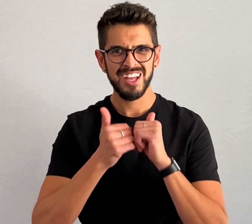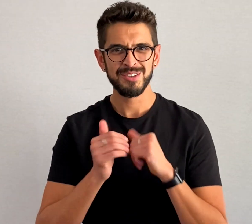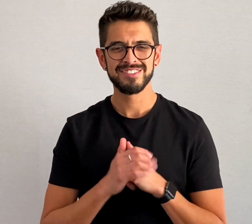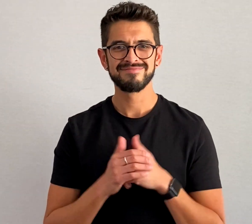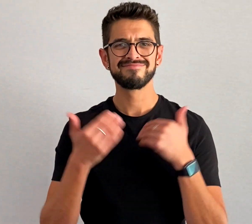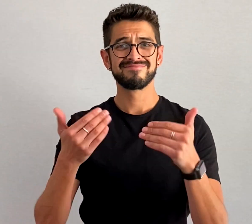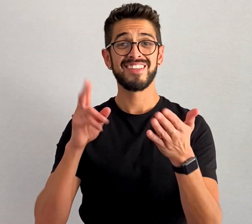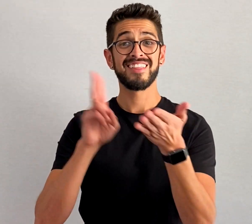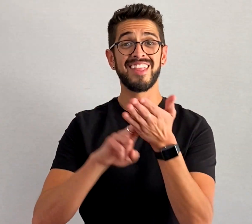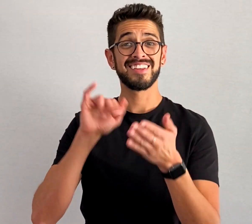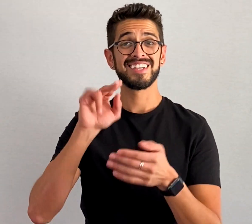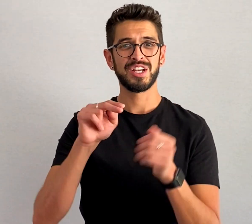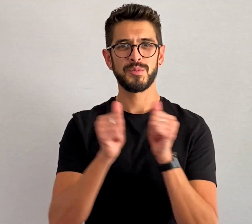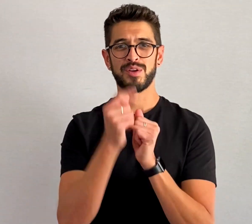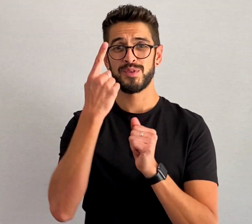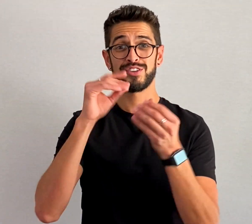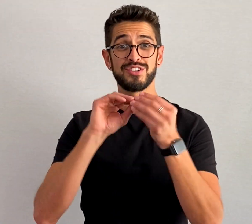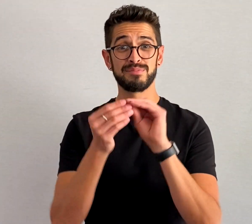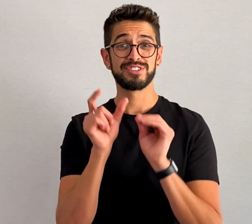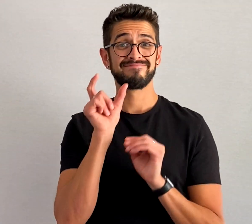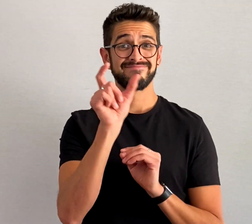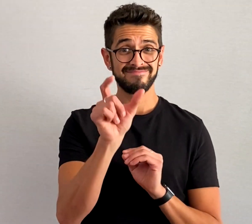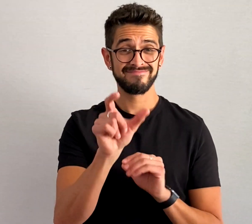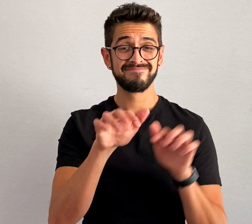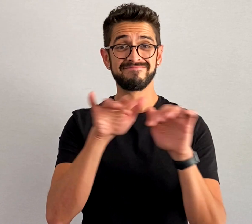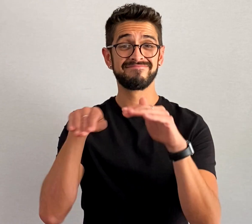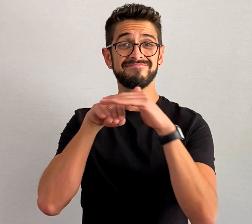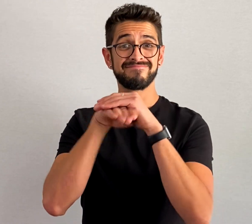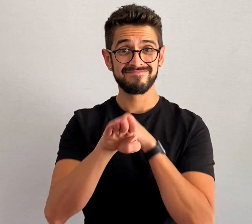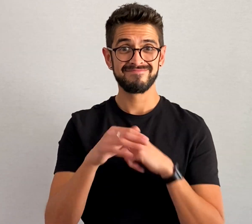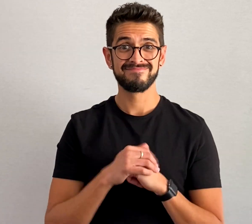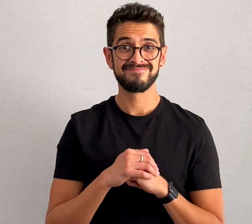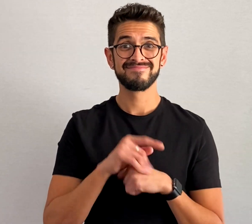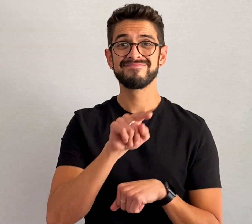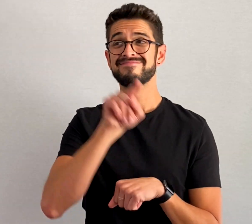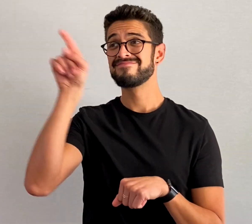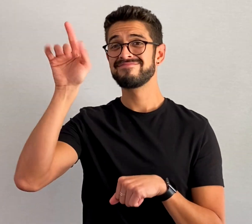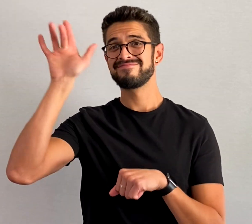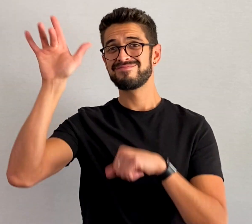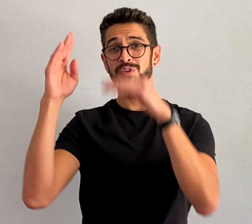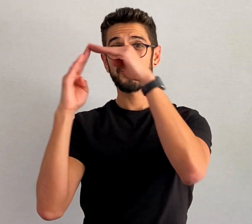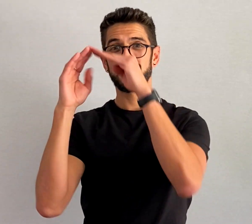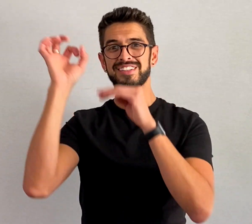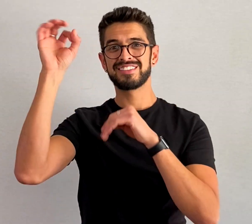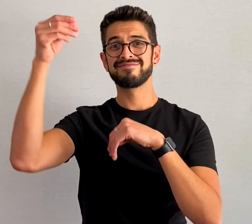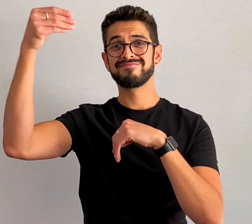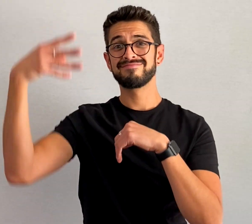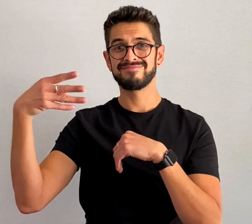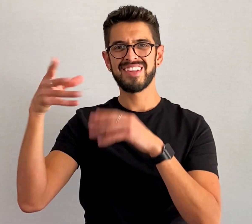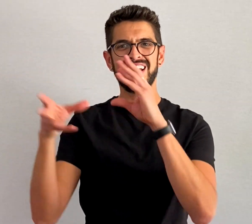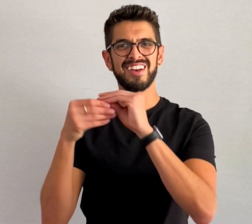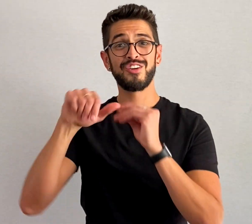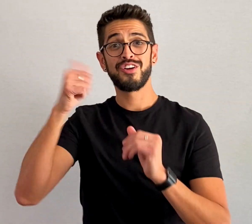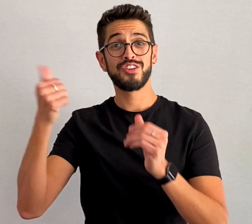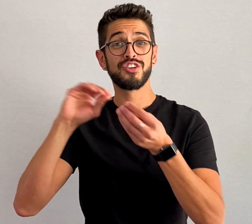How? By logging in with your number then going to the right corner drop down menu and clicking “add other number”.